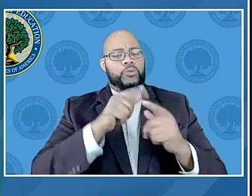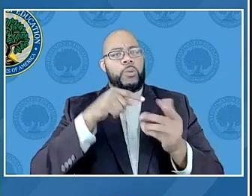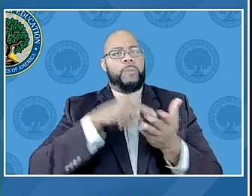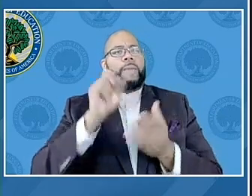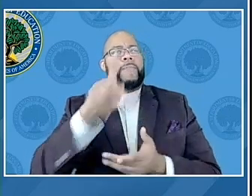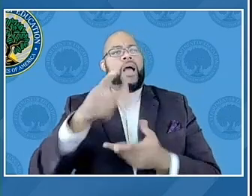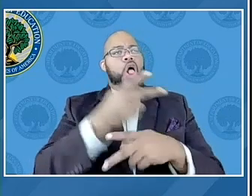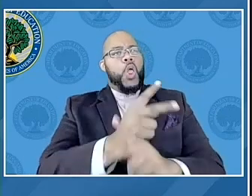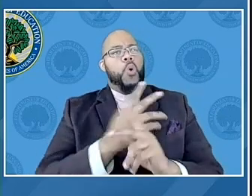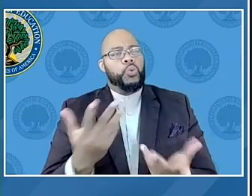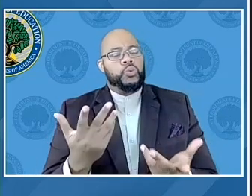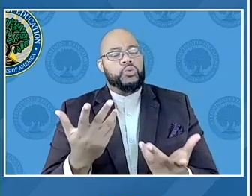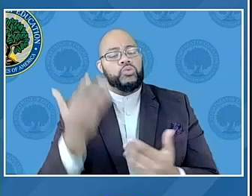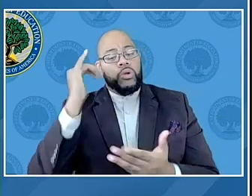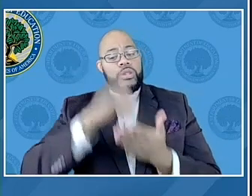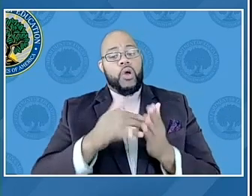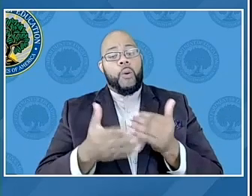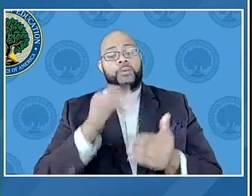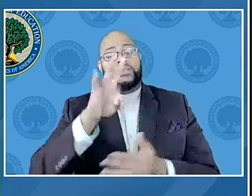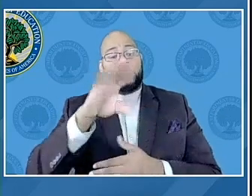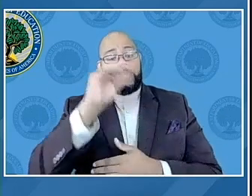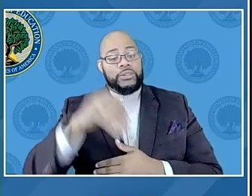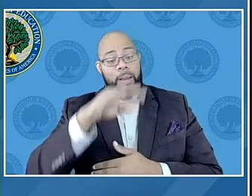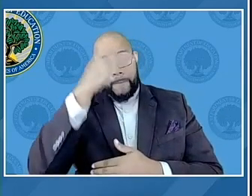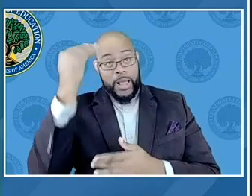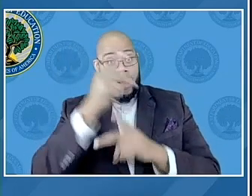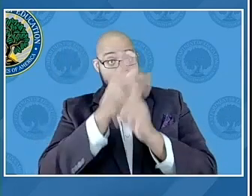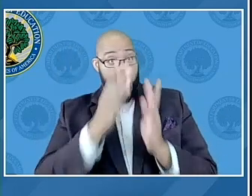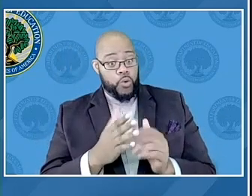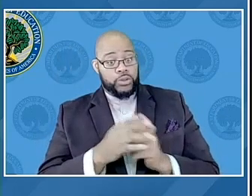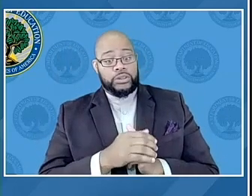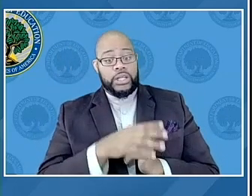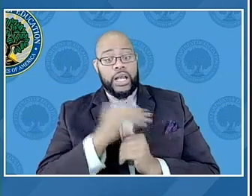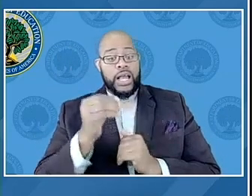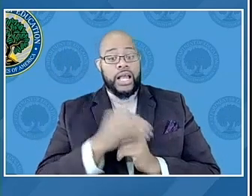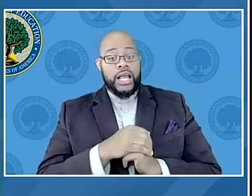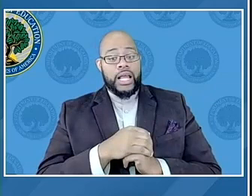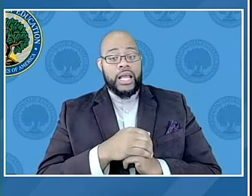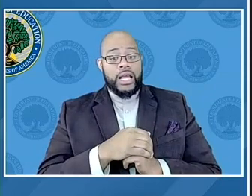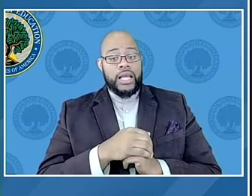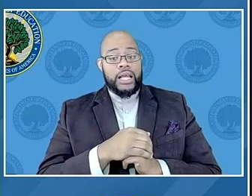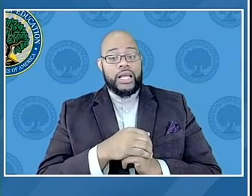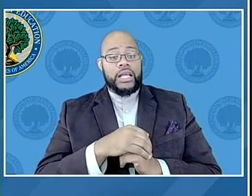We know that nearly 75 percent of Black borrowers and 63 percent of Latinx borrowers see their student loan balance